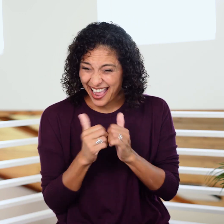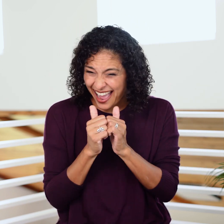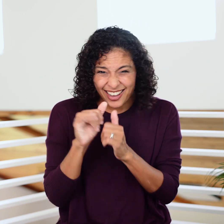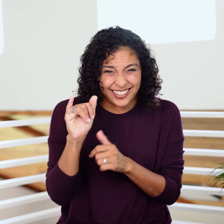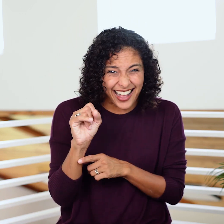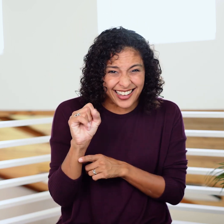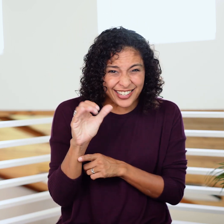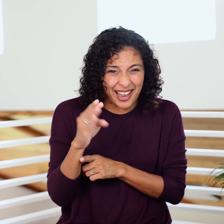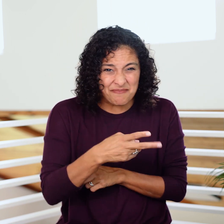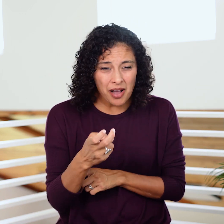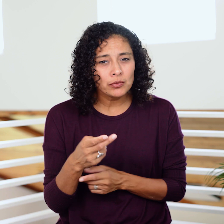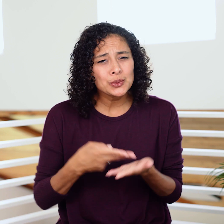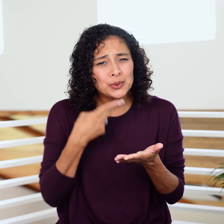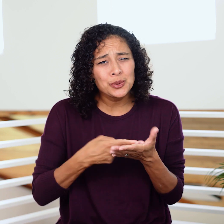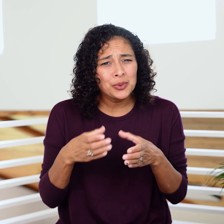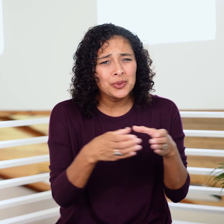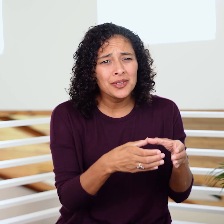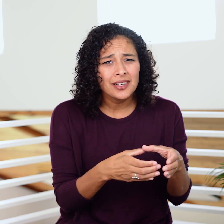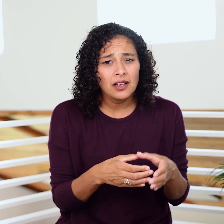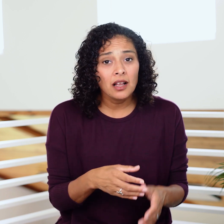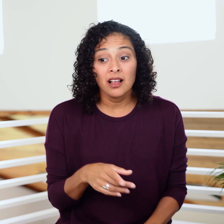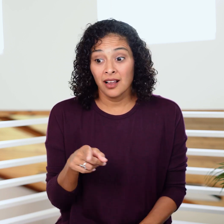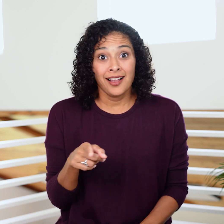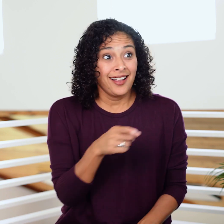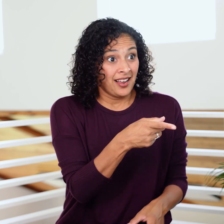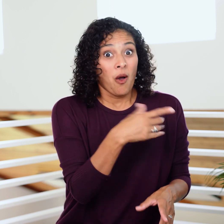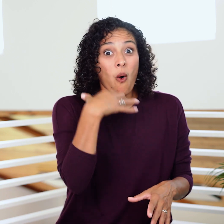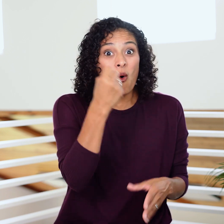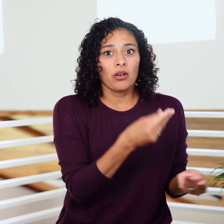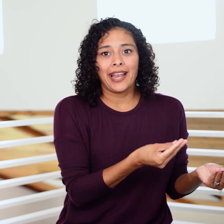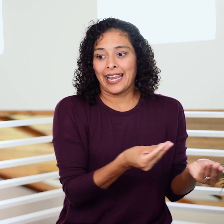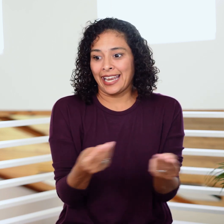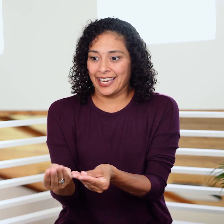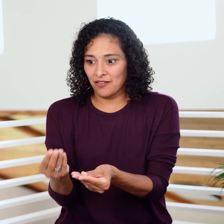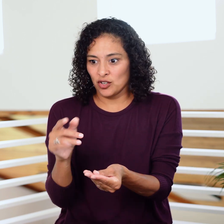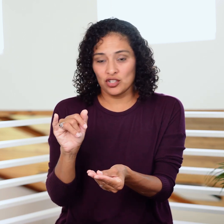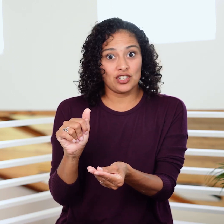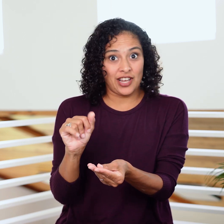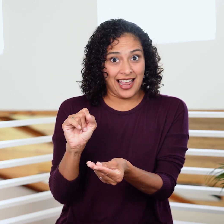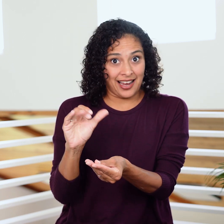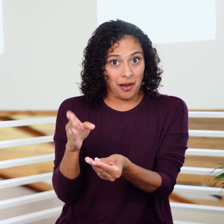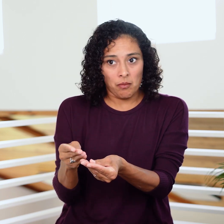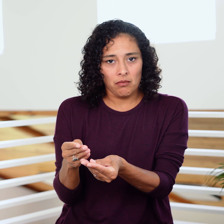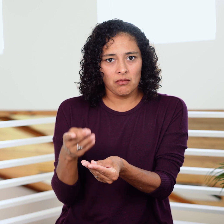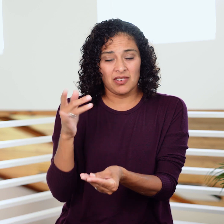God flips the script with a bowl of stew. This promise transference to the younger child isn’t just a